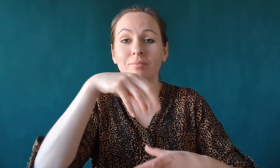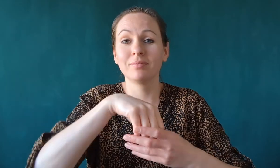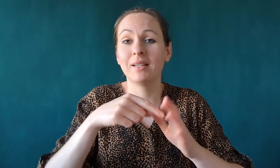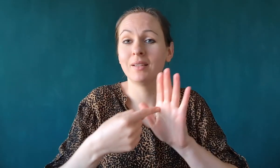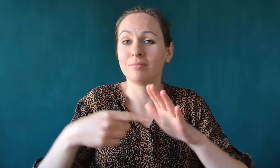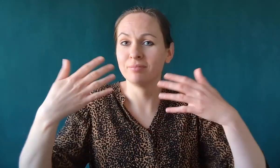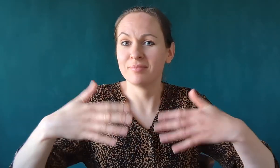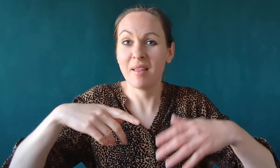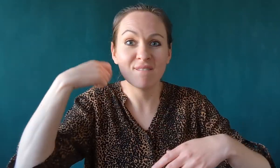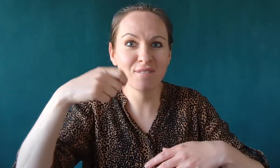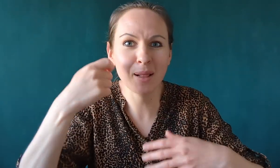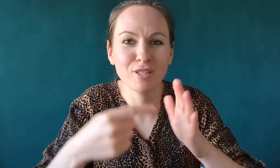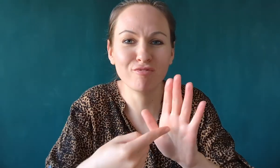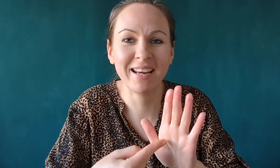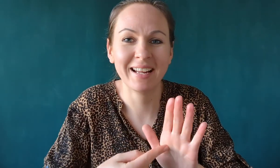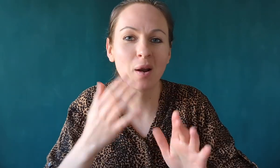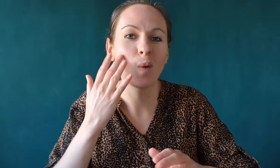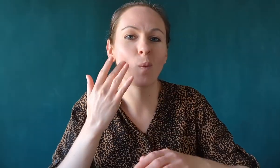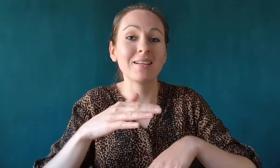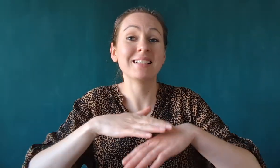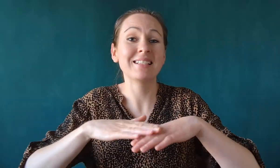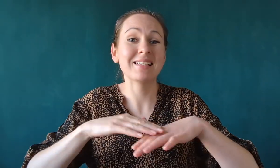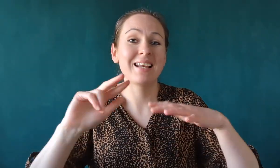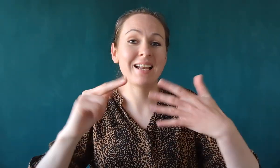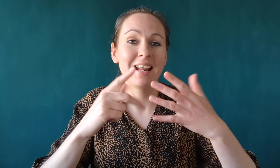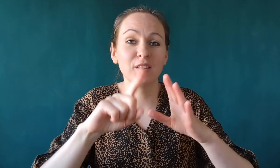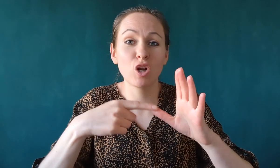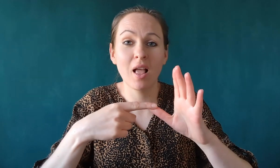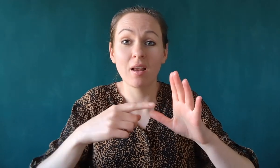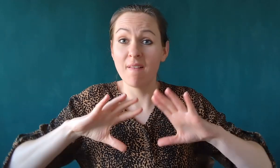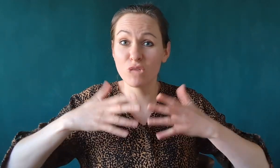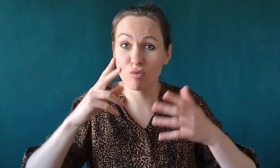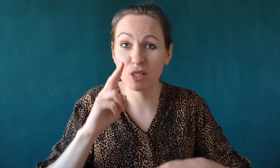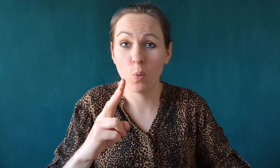Including screening some amazing films. The film screenings will be on Saturday the 8th of July and they are free to watch.